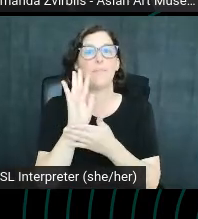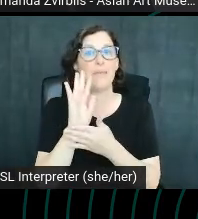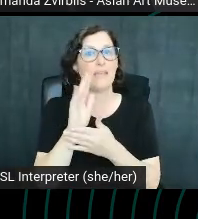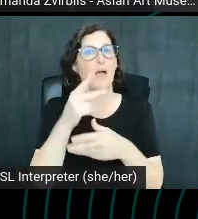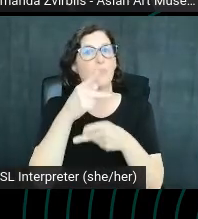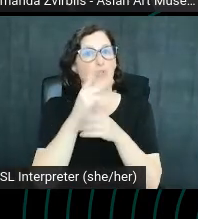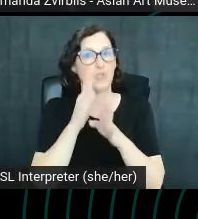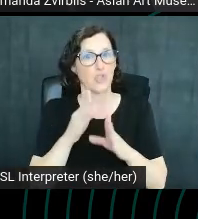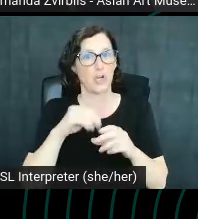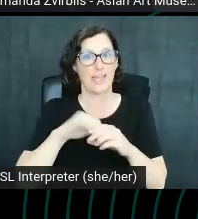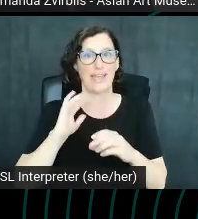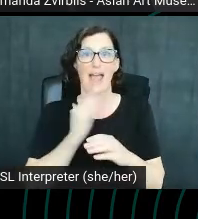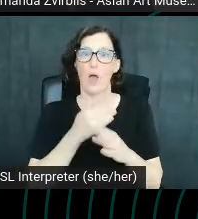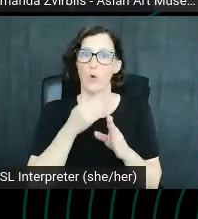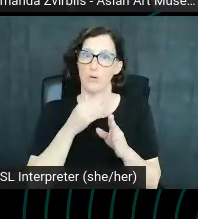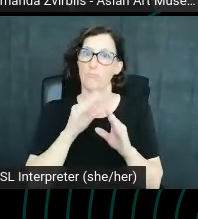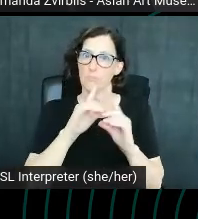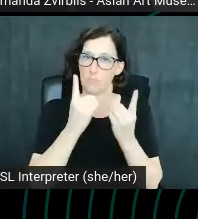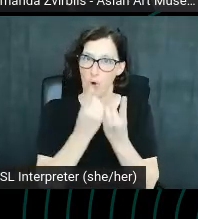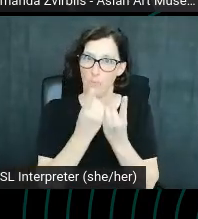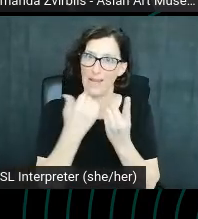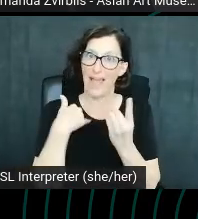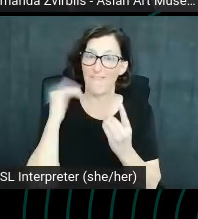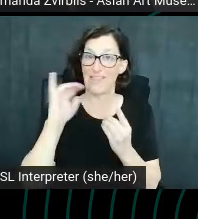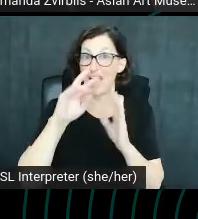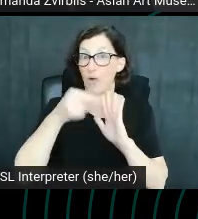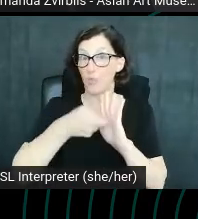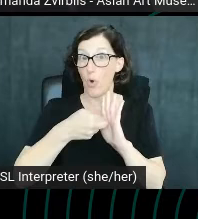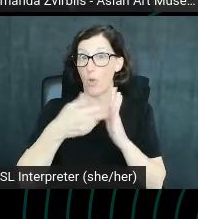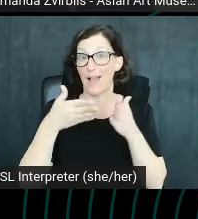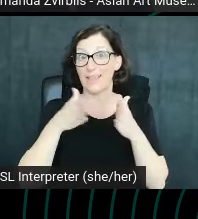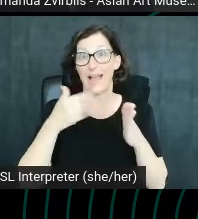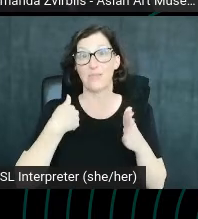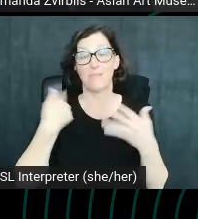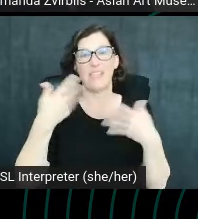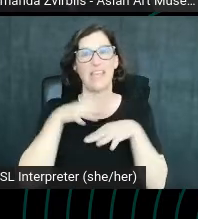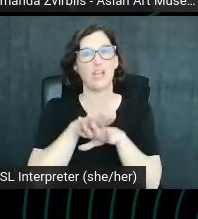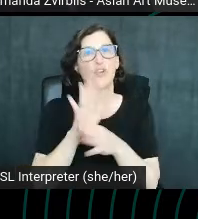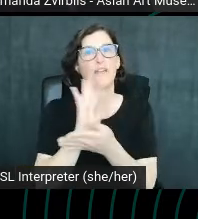and having this position allows me to integrate video throughout my marketing campaigns.